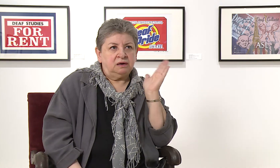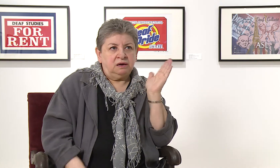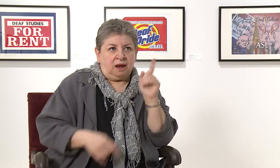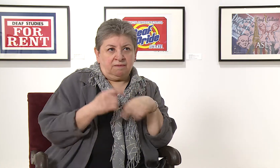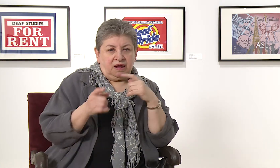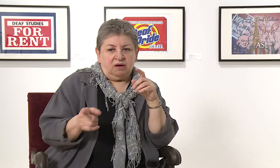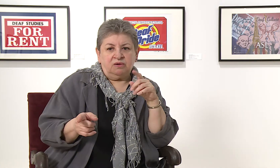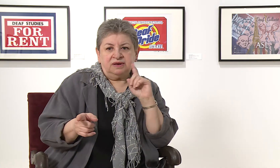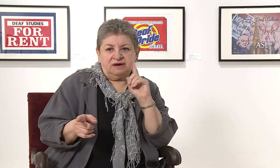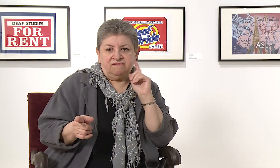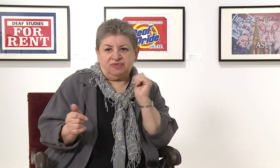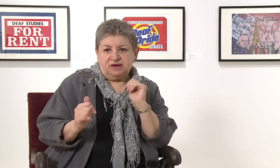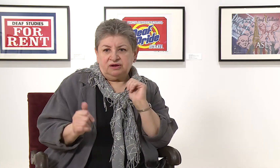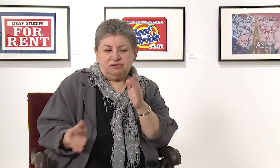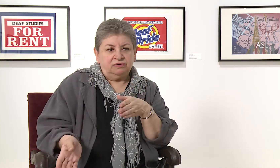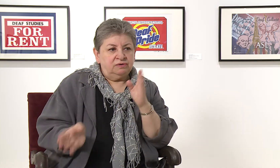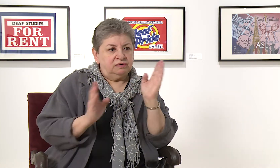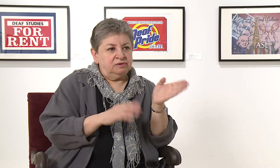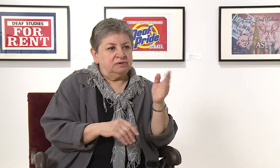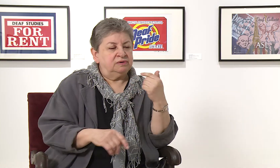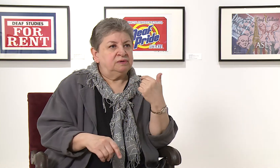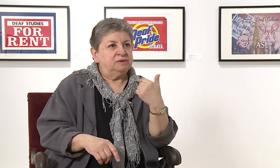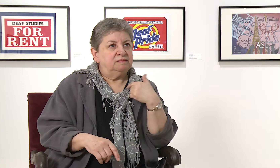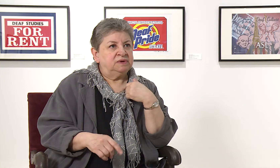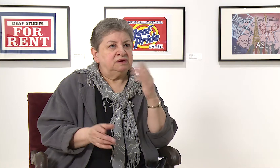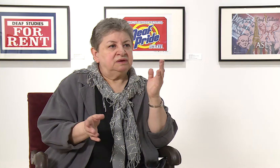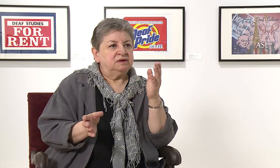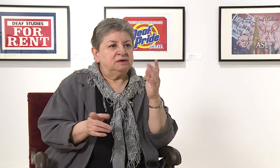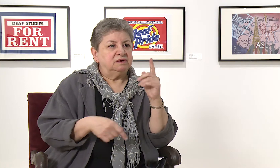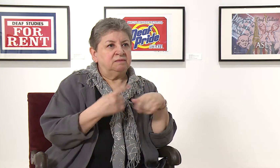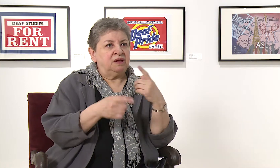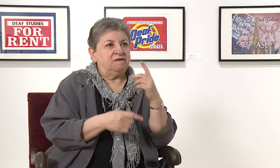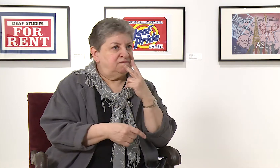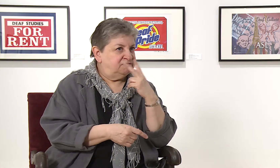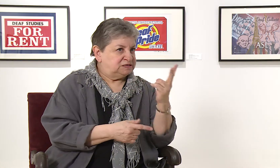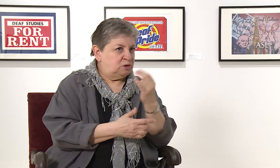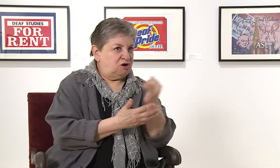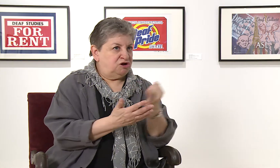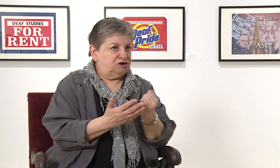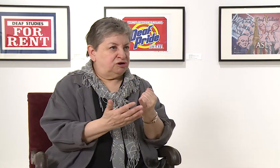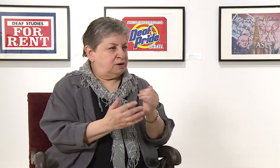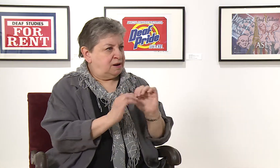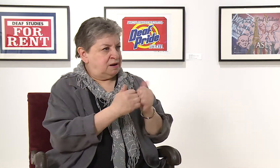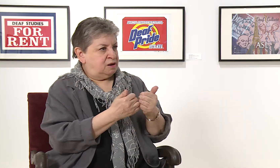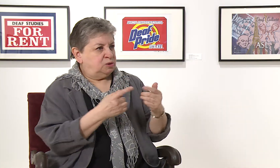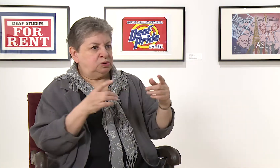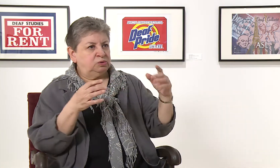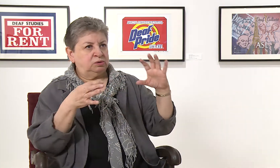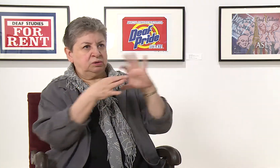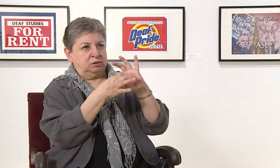What made Deaf theater Deaf theater? I remember Dot Miles presented about that.